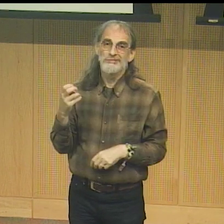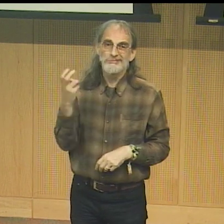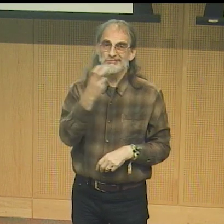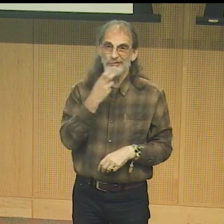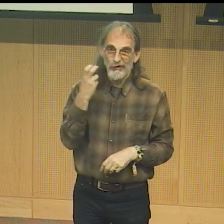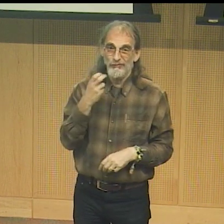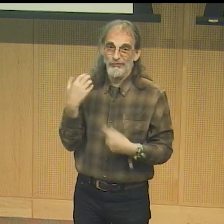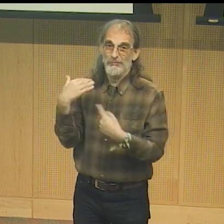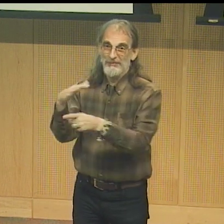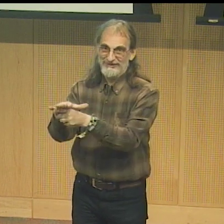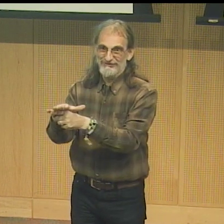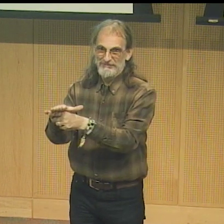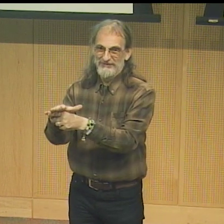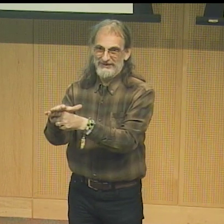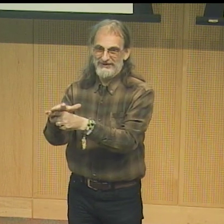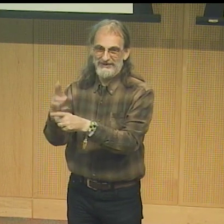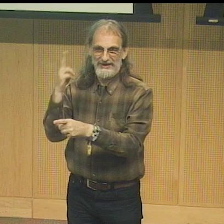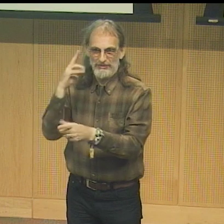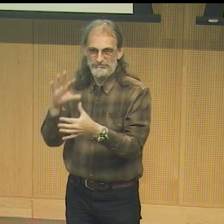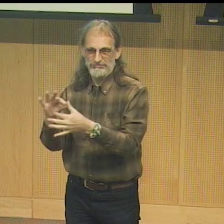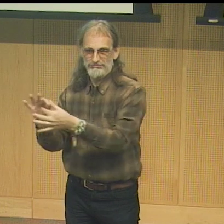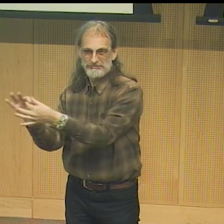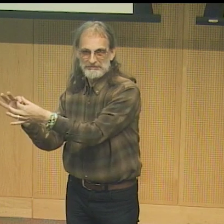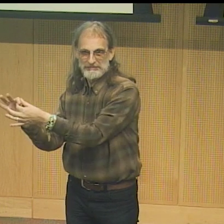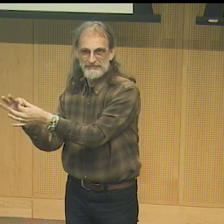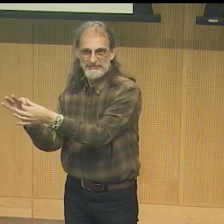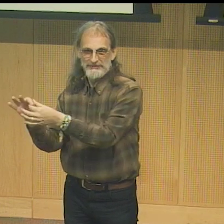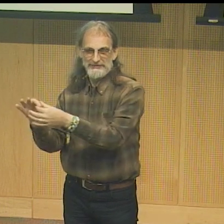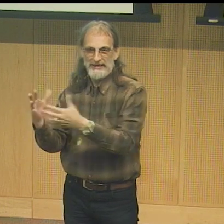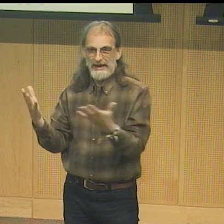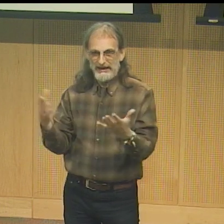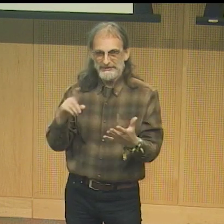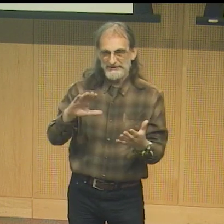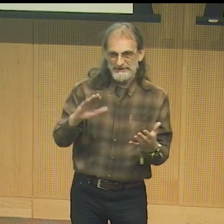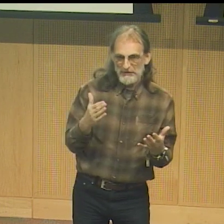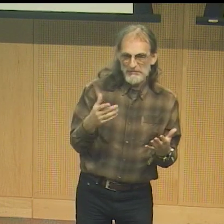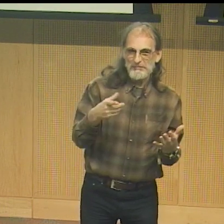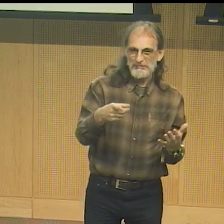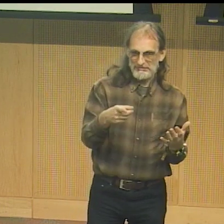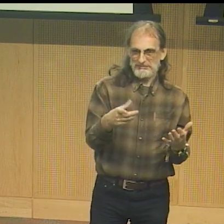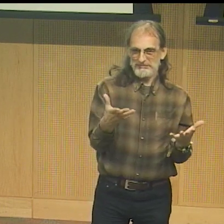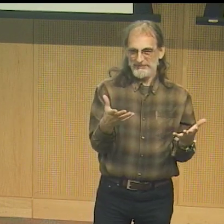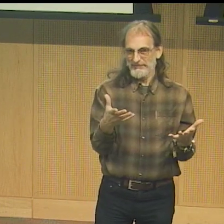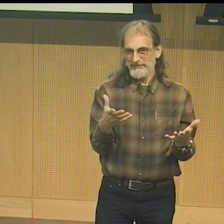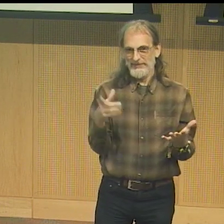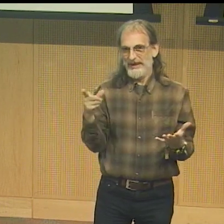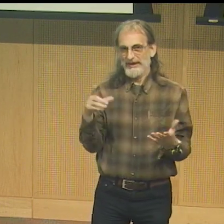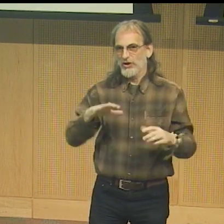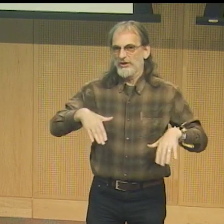And that's a wonderful thing, but in England, the oral method is still the most popular method.